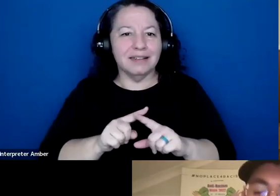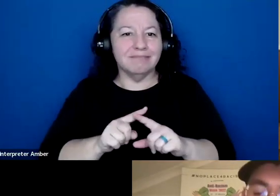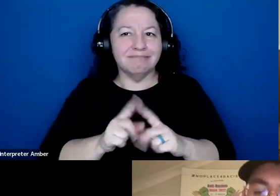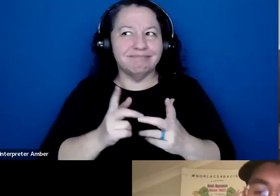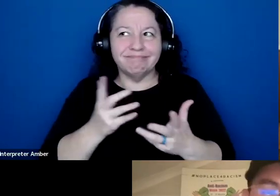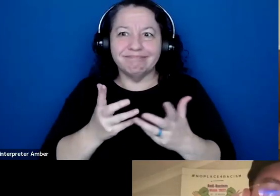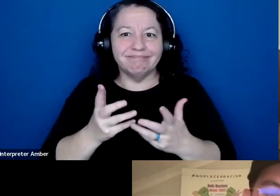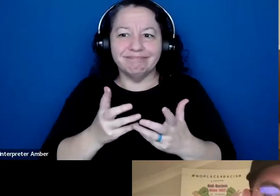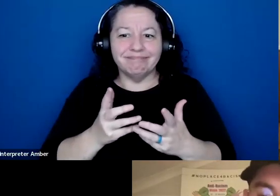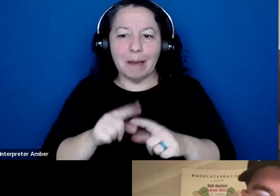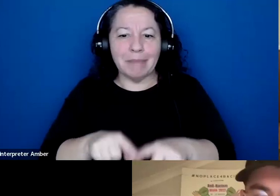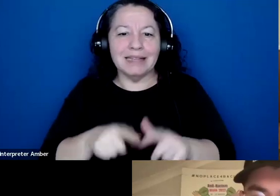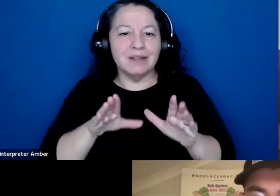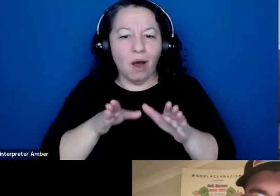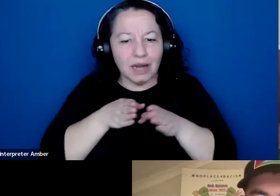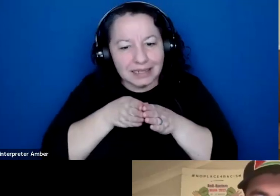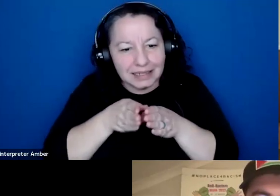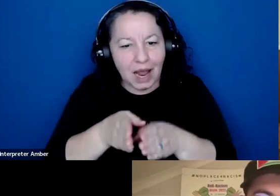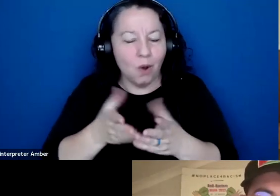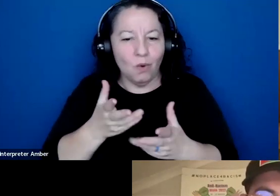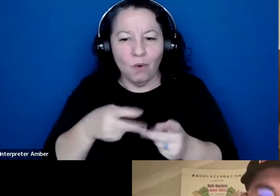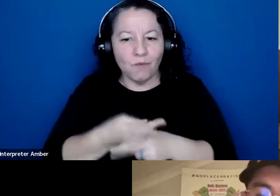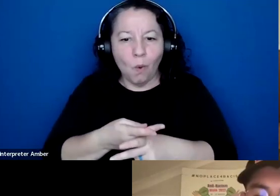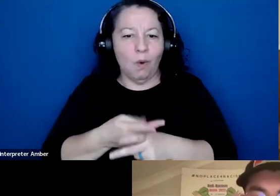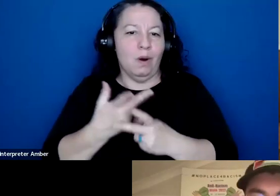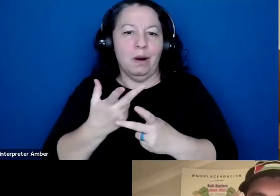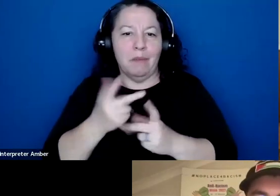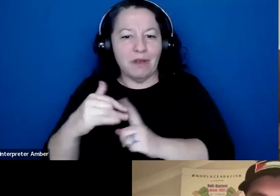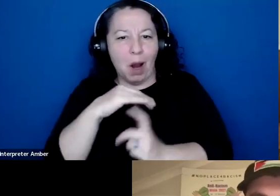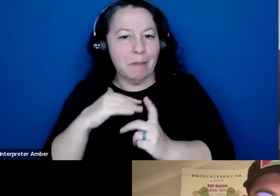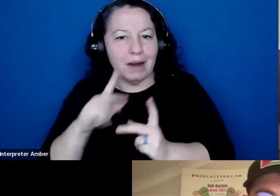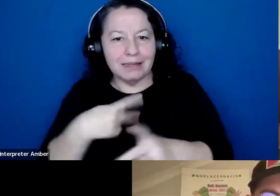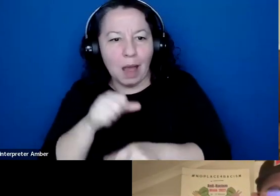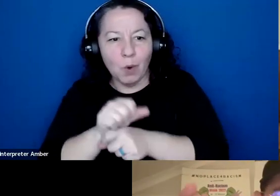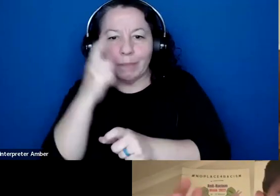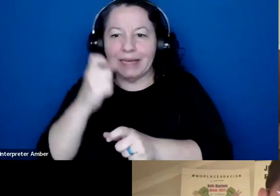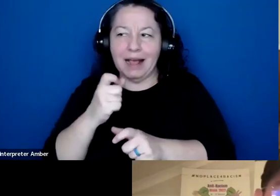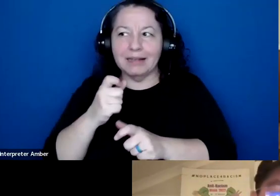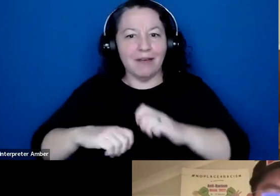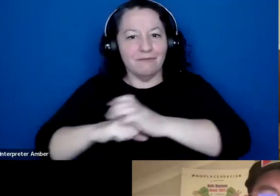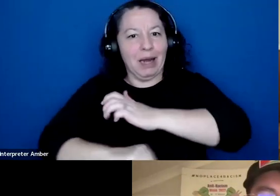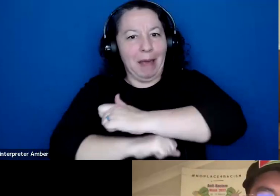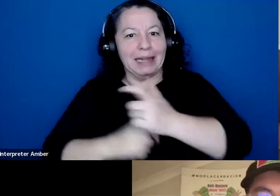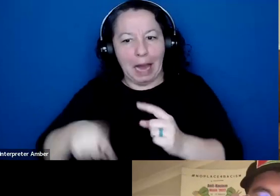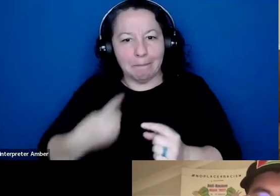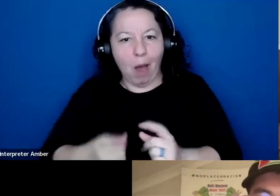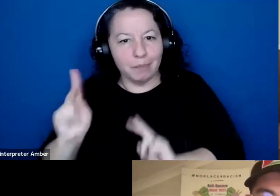or form of environmentalism, because it is fundamentally about people. And that very word, "justice"